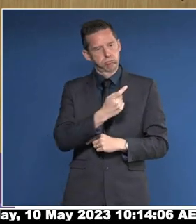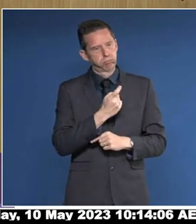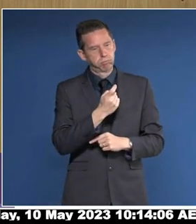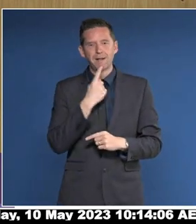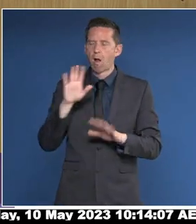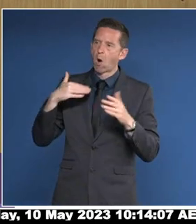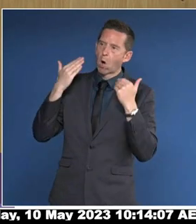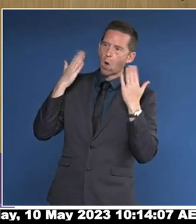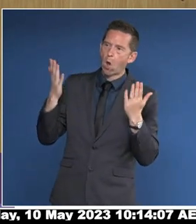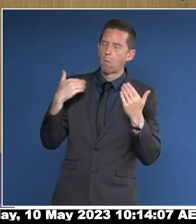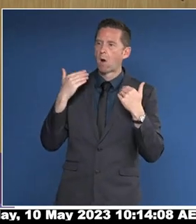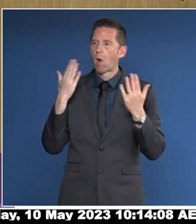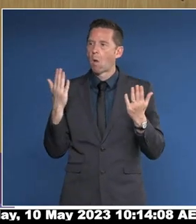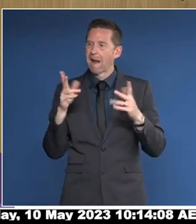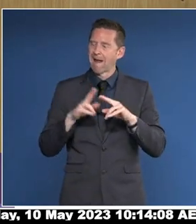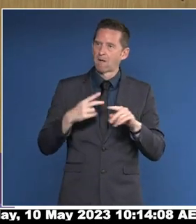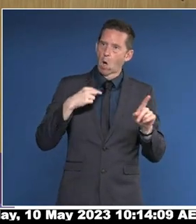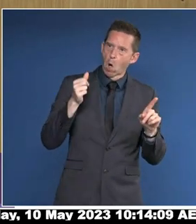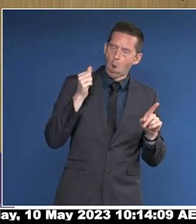If we knew, we would have done X". Yes.